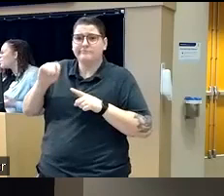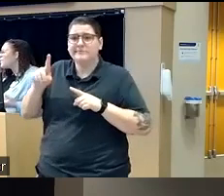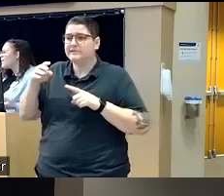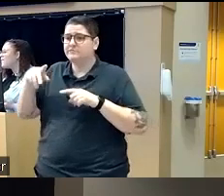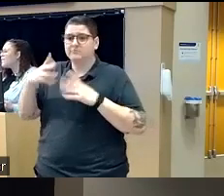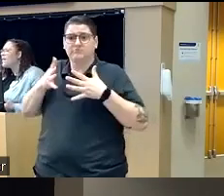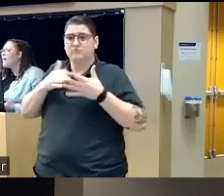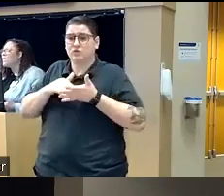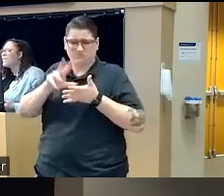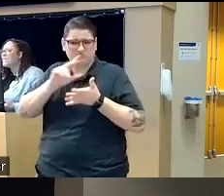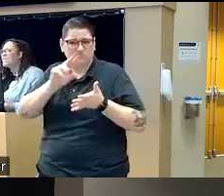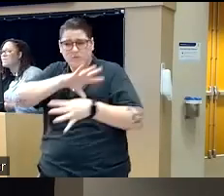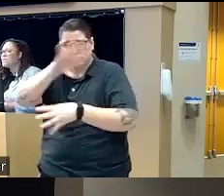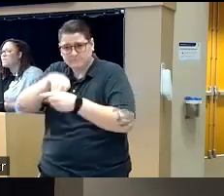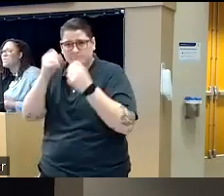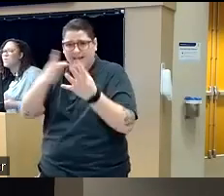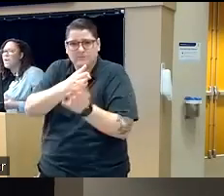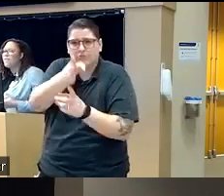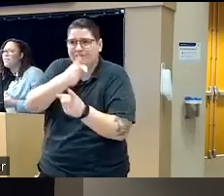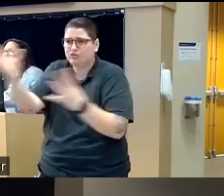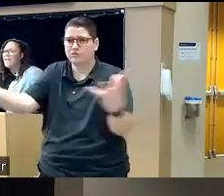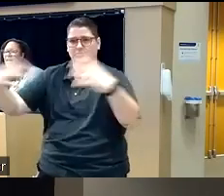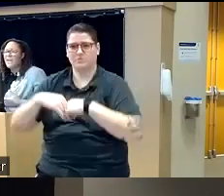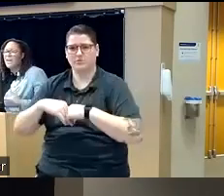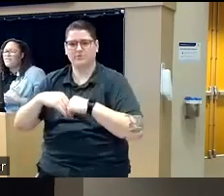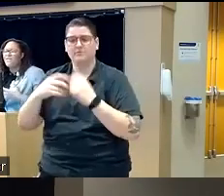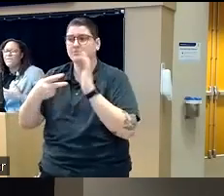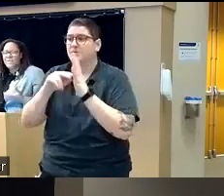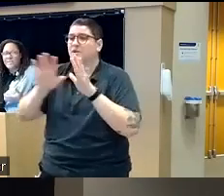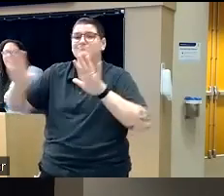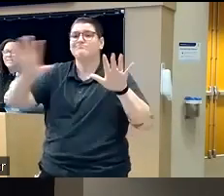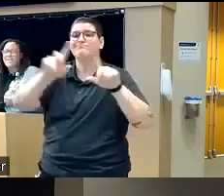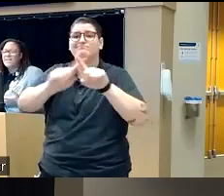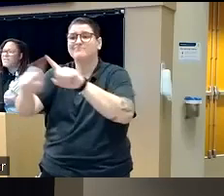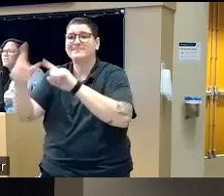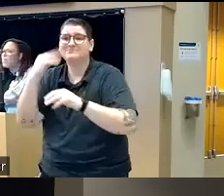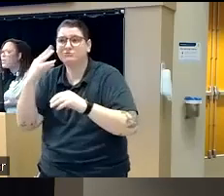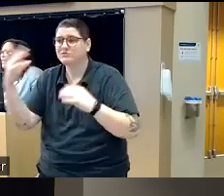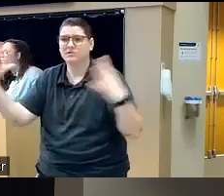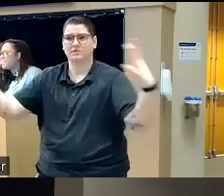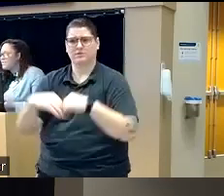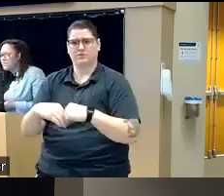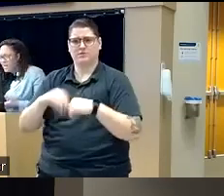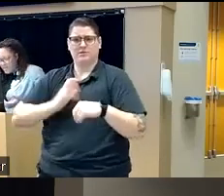program with individuals who bring a variety of diverse experiences to the work that we do do